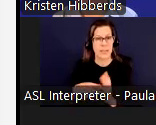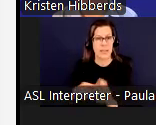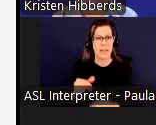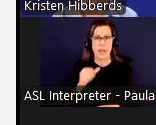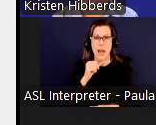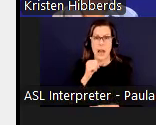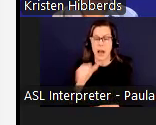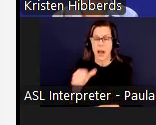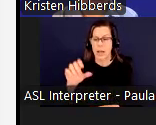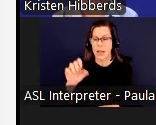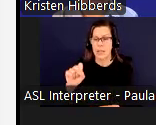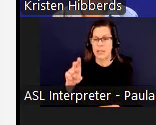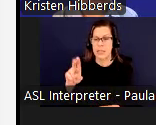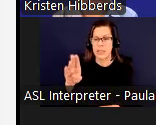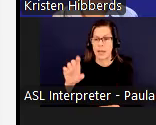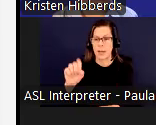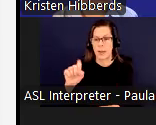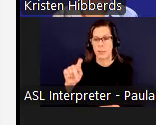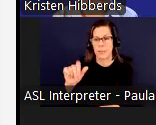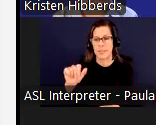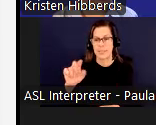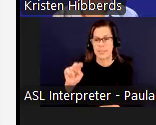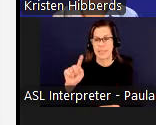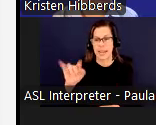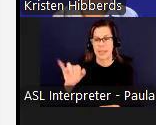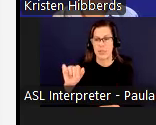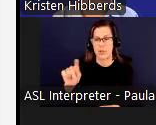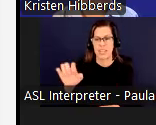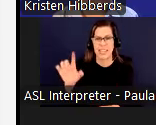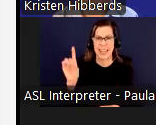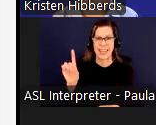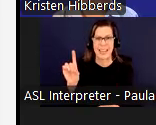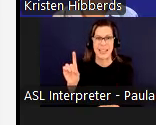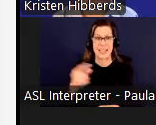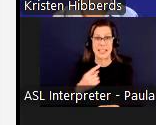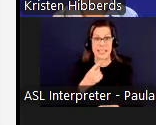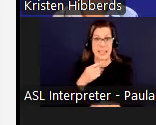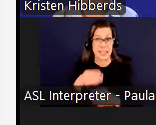OK, where it says, you know, after the investigation that alleged